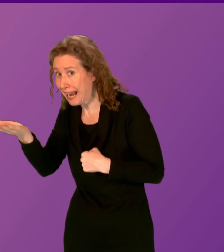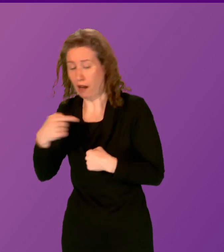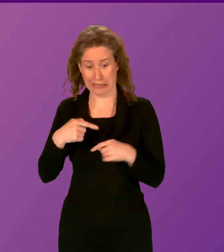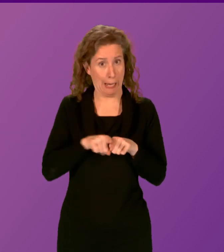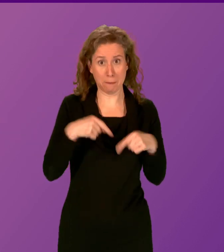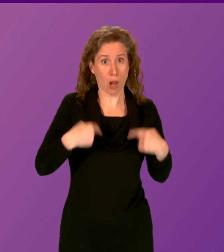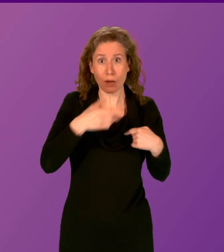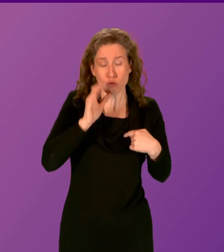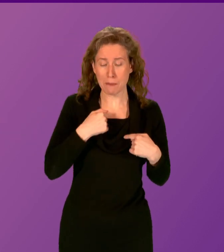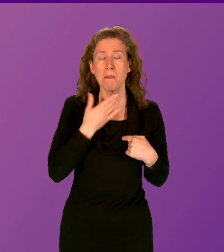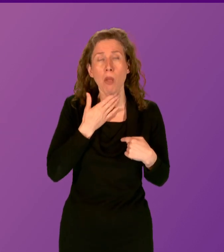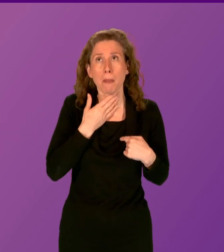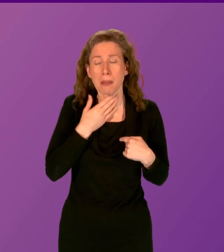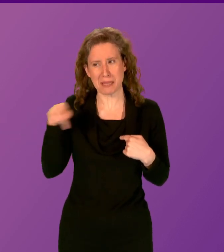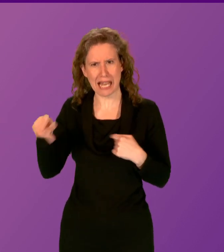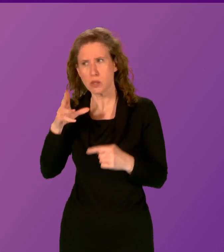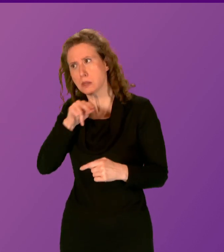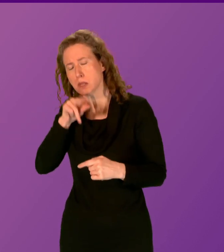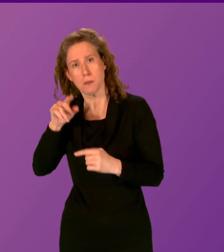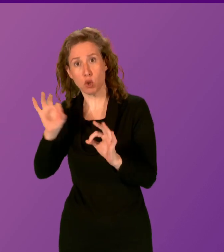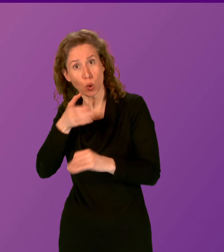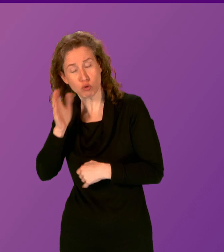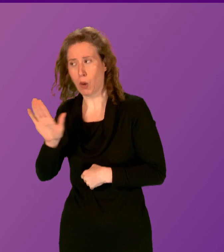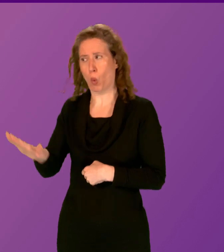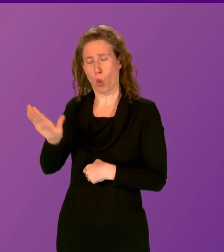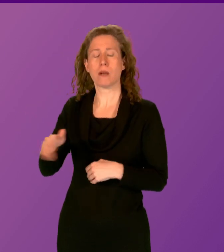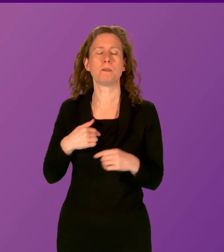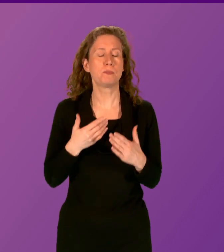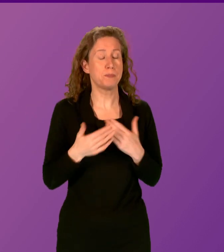for 45 minutes. Since the Scottish National Party Government declared a drug deaths emergency four and